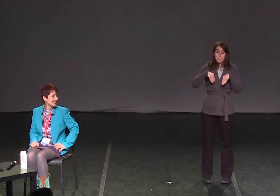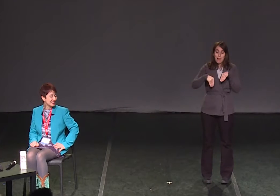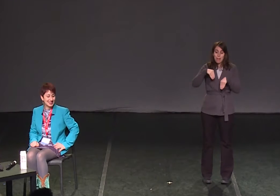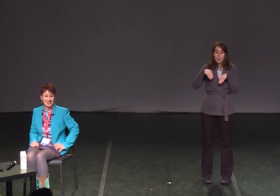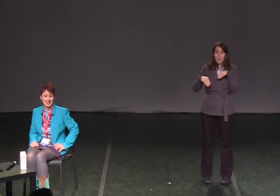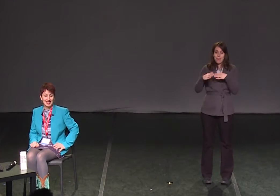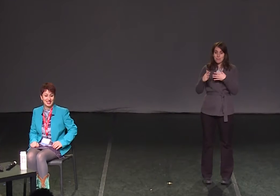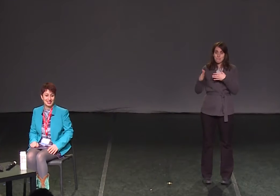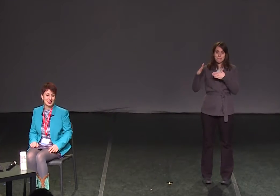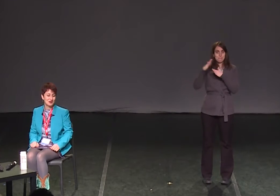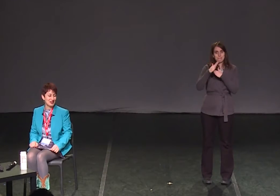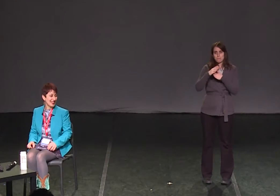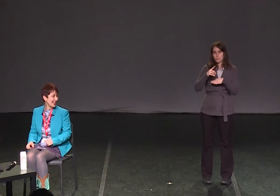Welcome Afa and Damian.